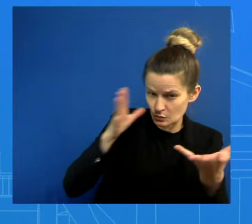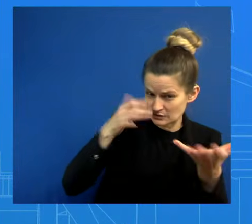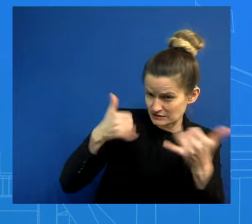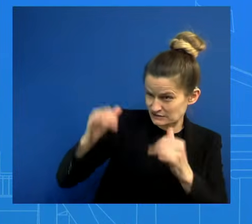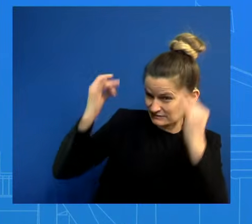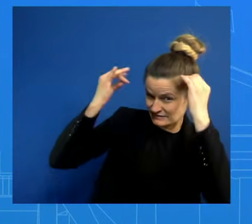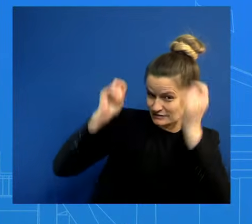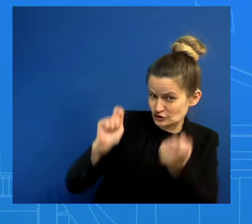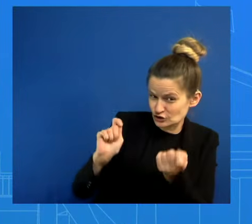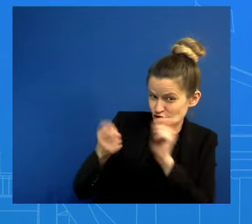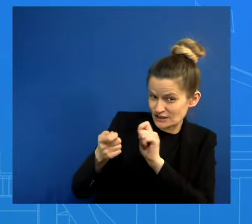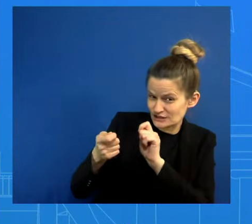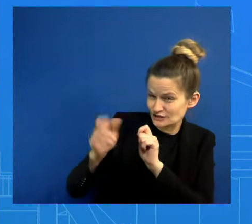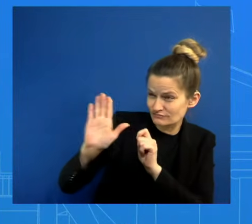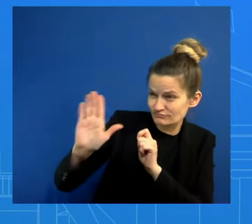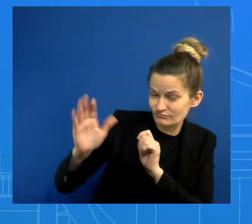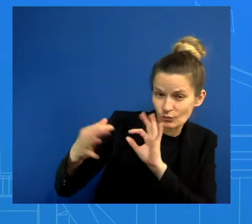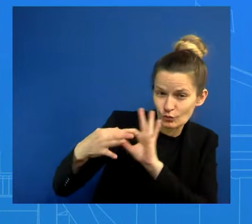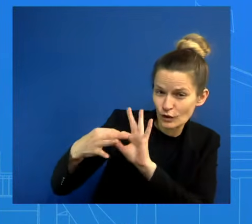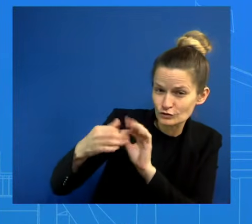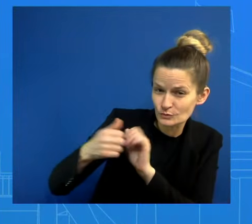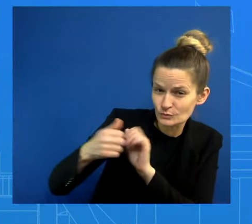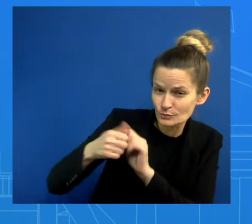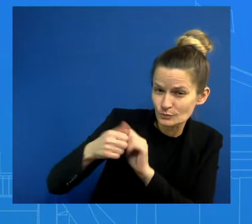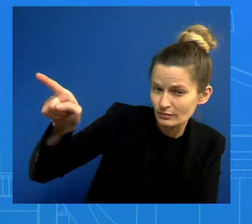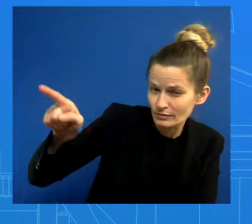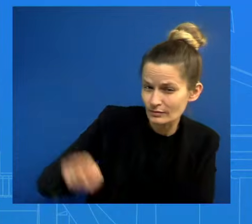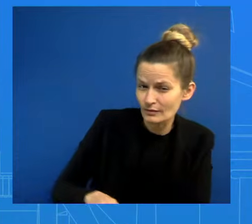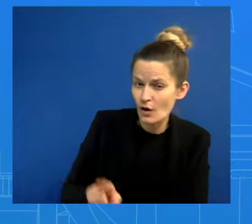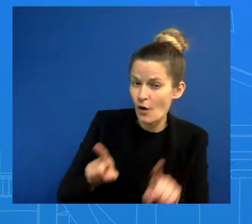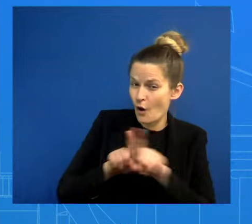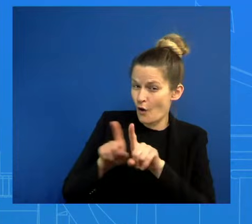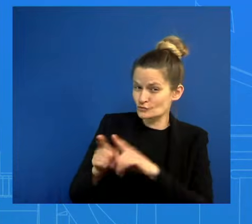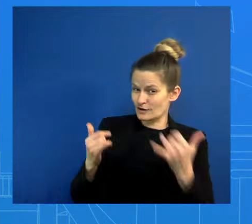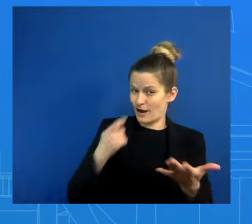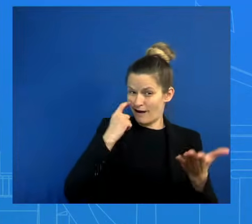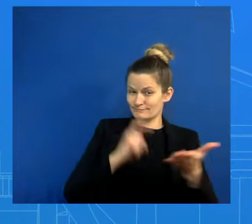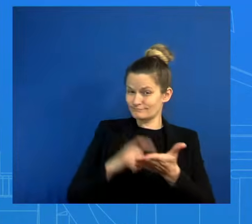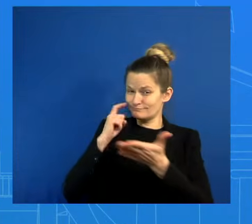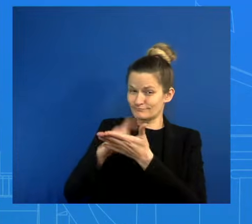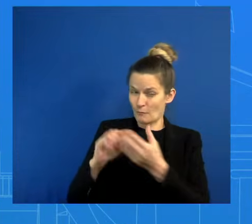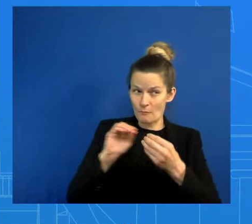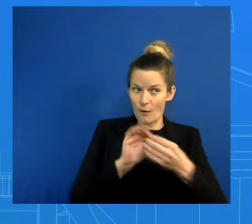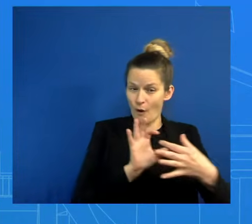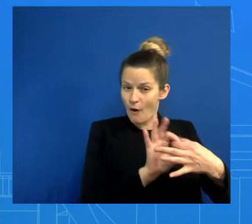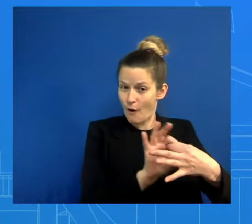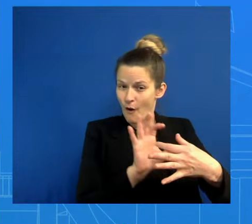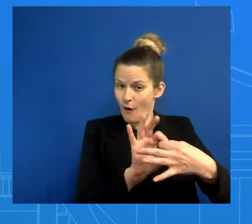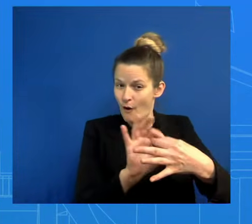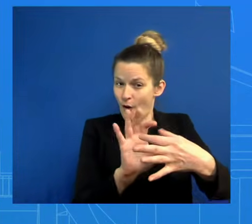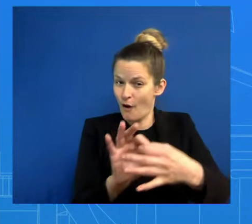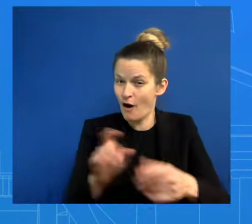does that play a role in the administration's reassessment of relations with Saudis that were promised to us?